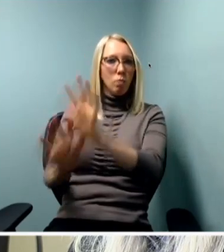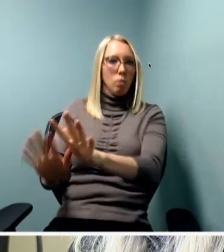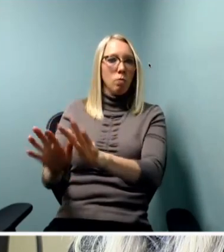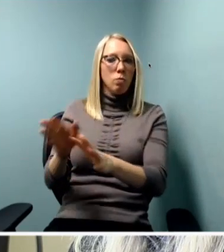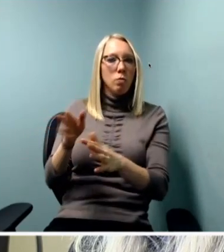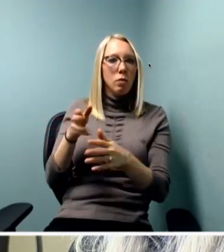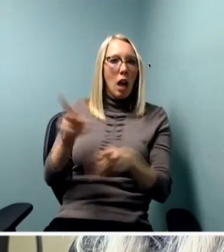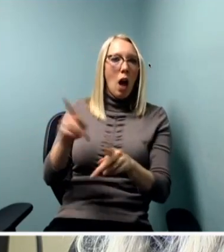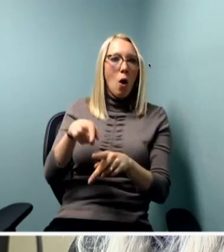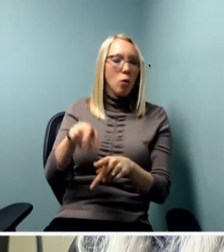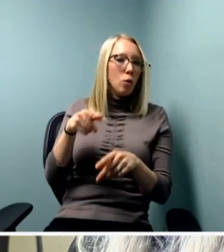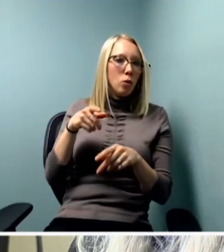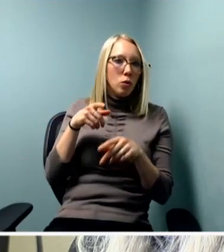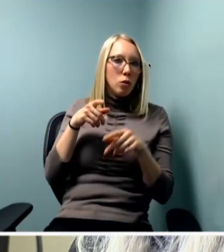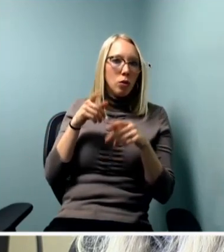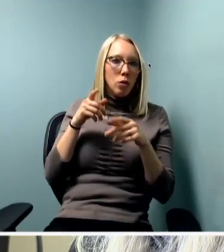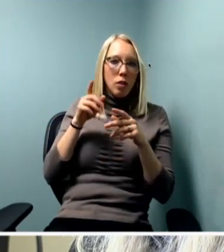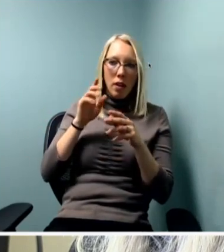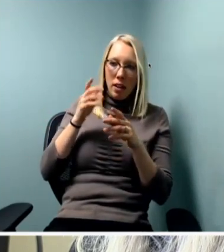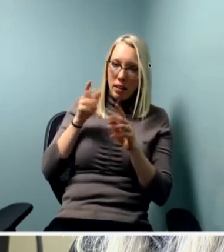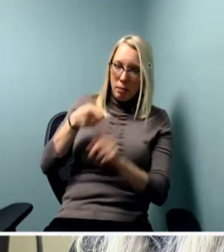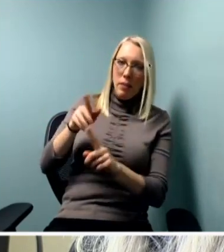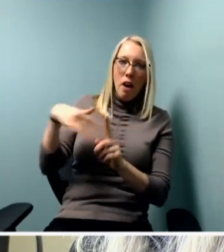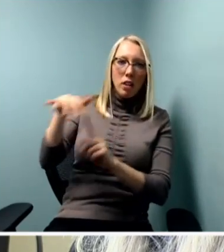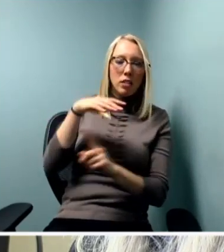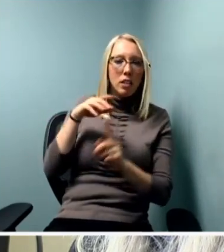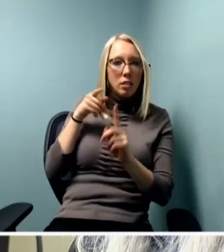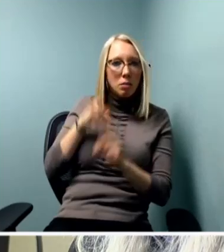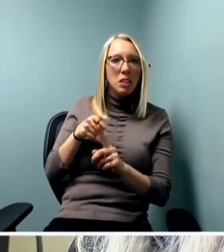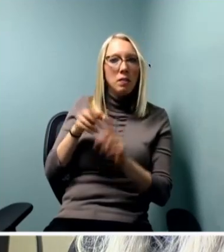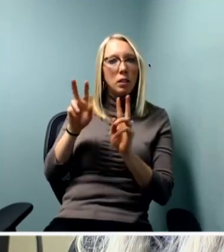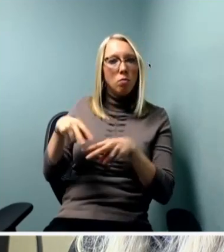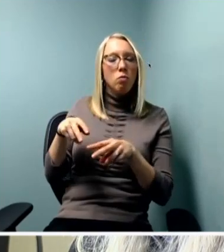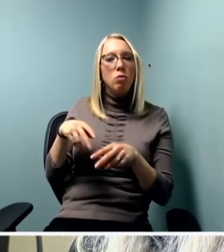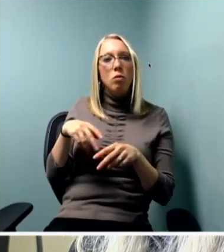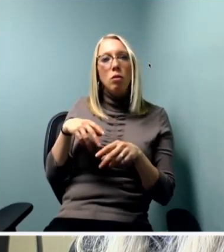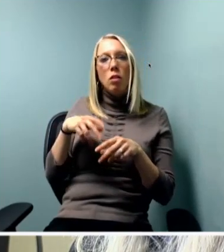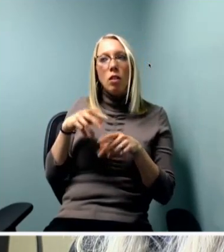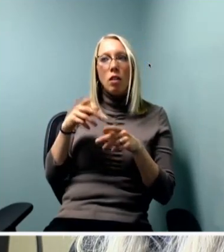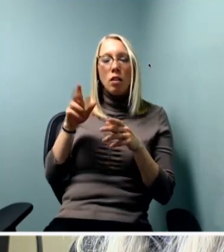And until we can deal with the fact that people don't want to see us,